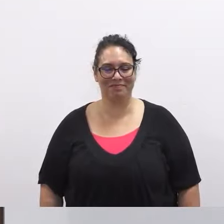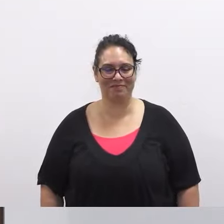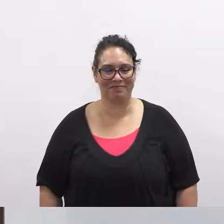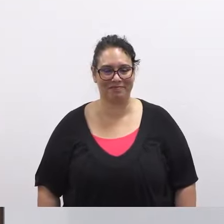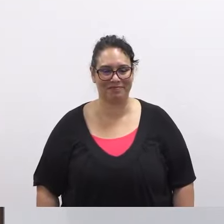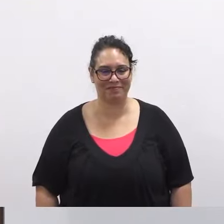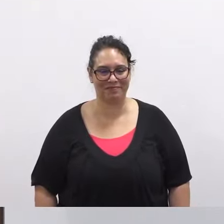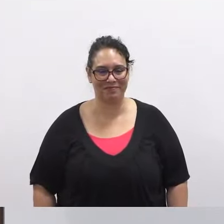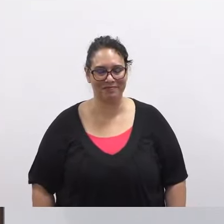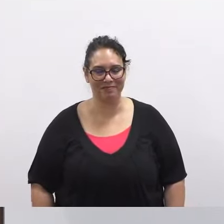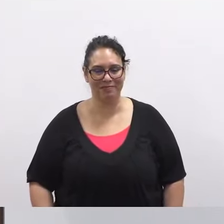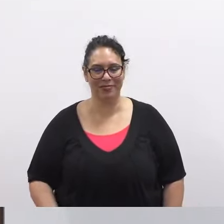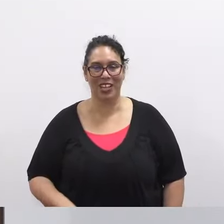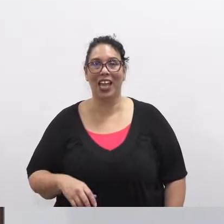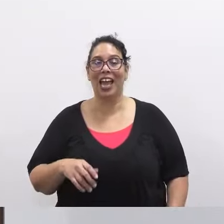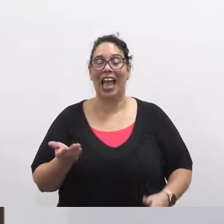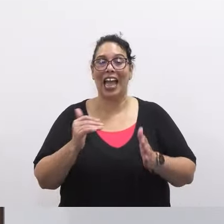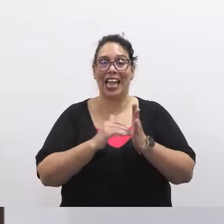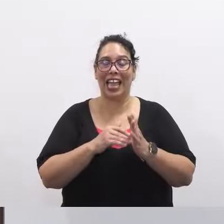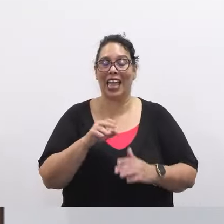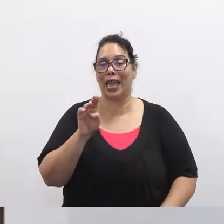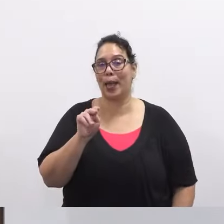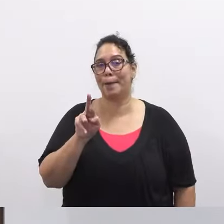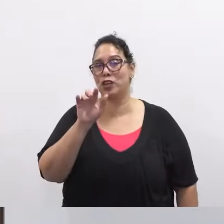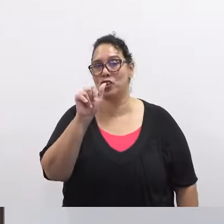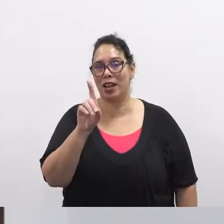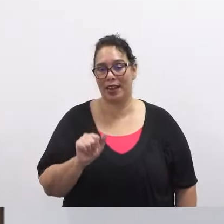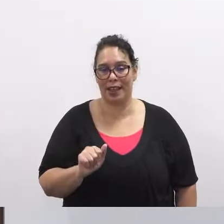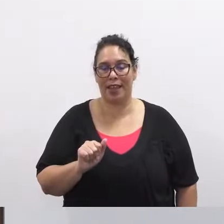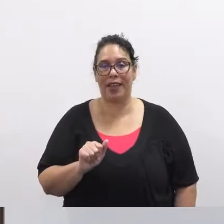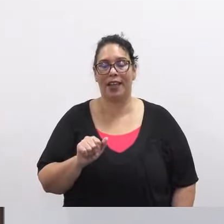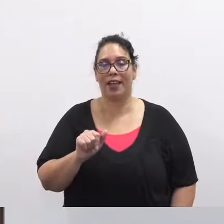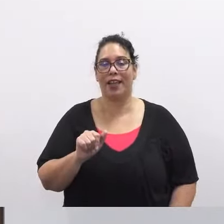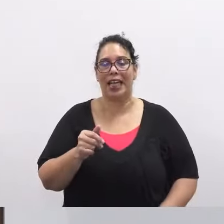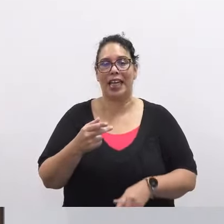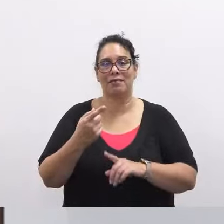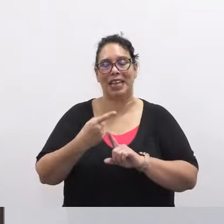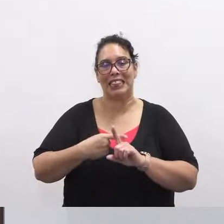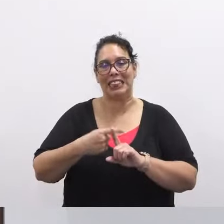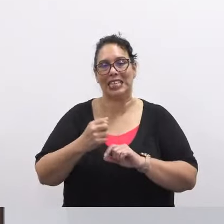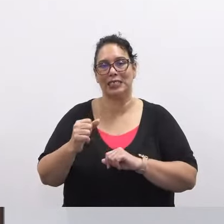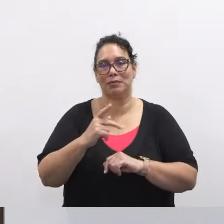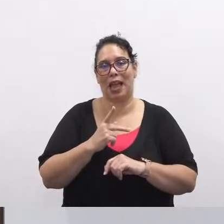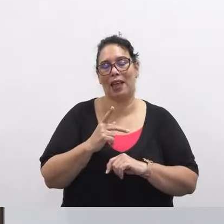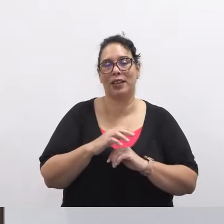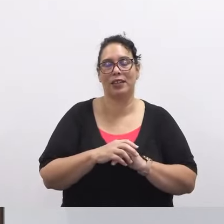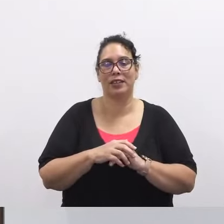and you're up again, Mr. Miranda, award of lease-leaseback contract for the Lakewood High School GYM/HVAC project.